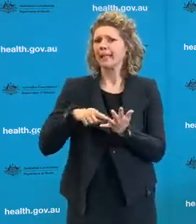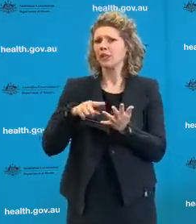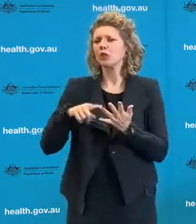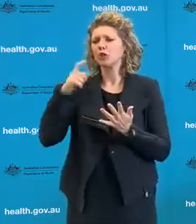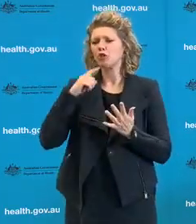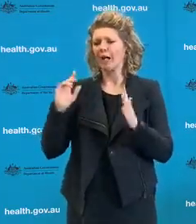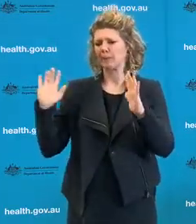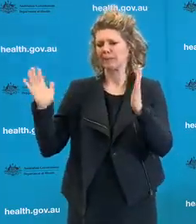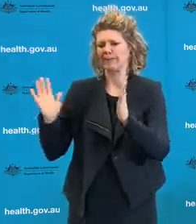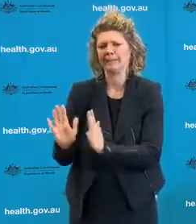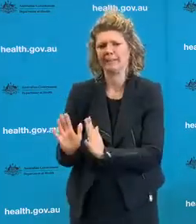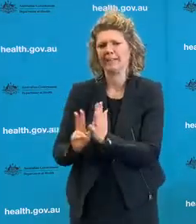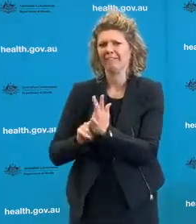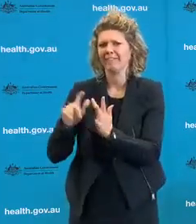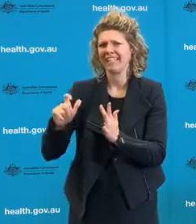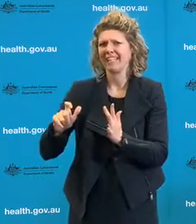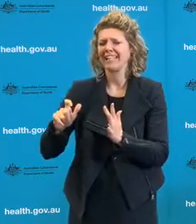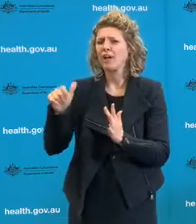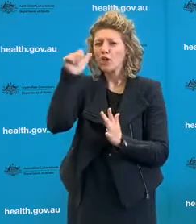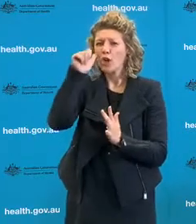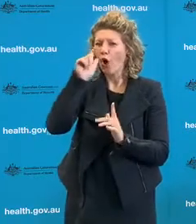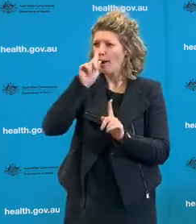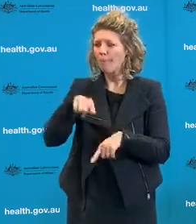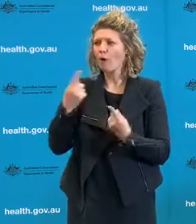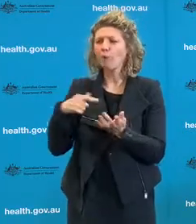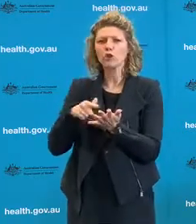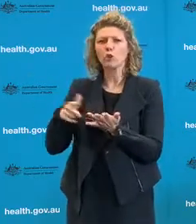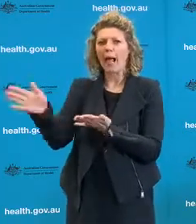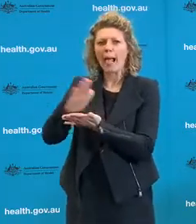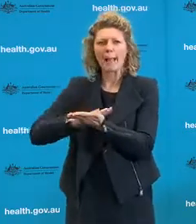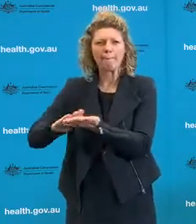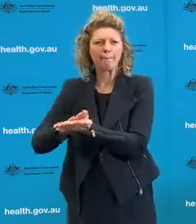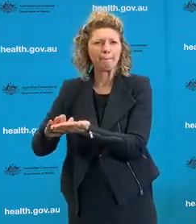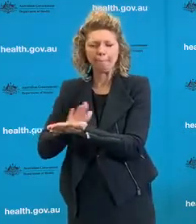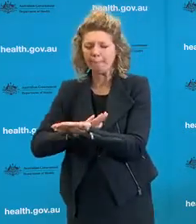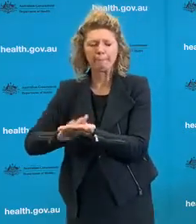If that's AHPPC advice, is that still